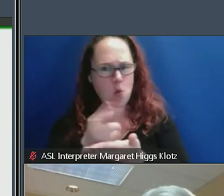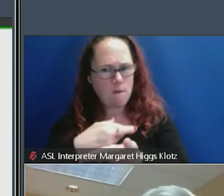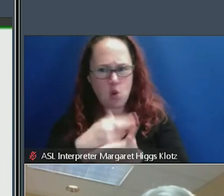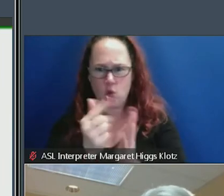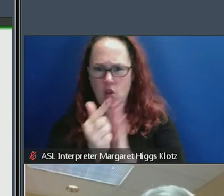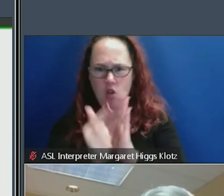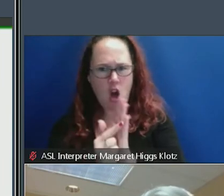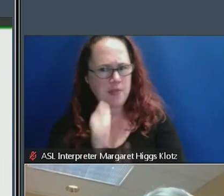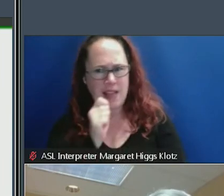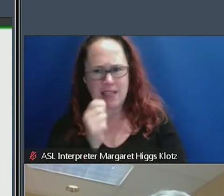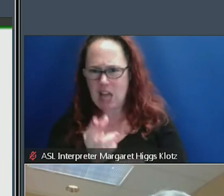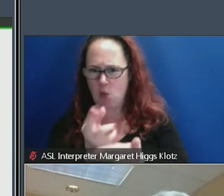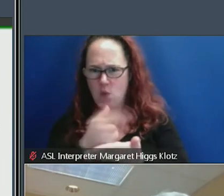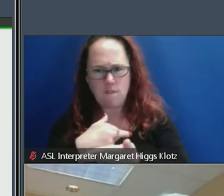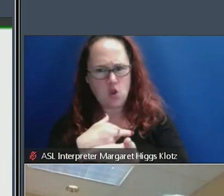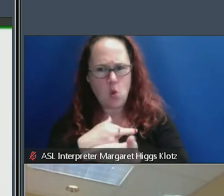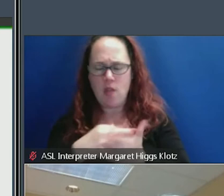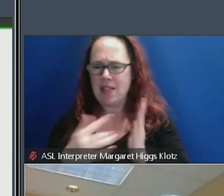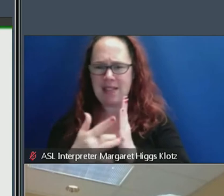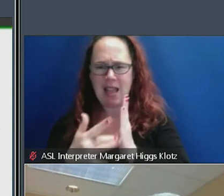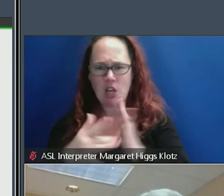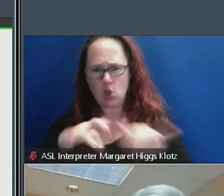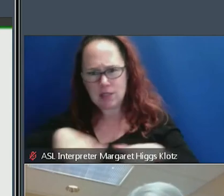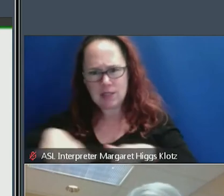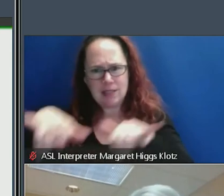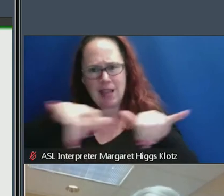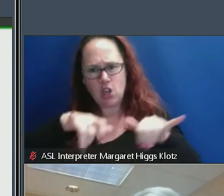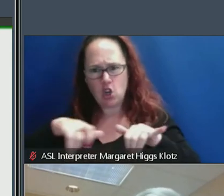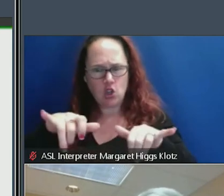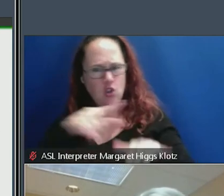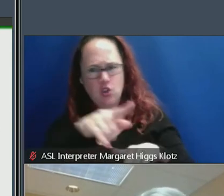judgment that the plan that the district council has no role in this.